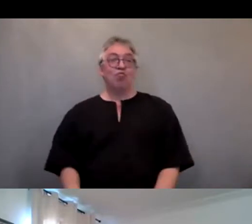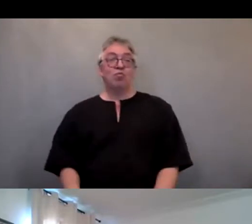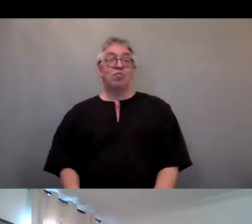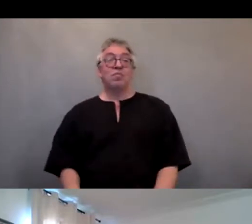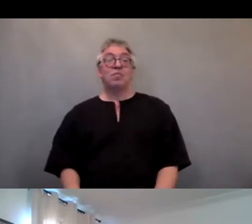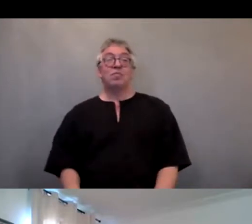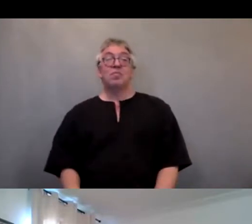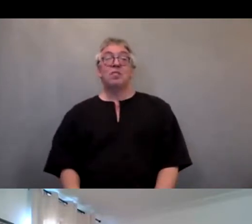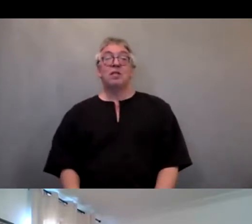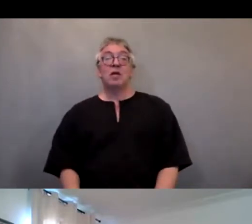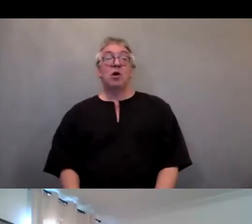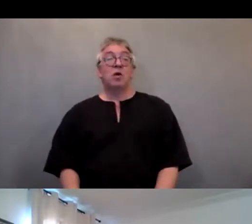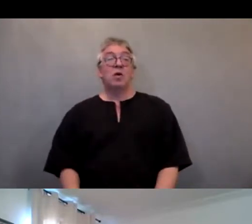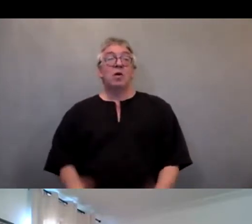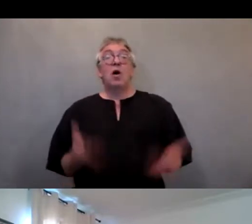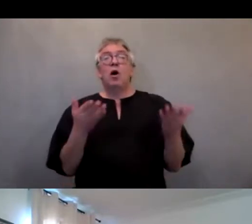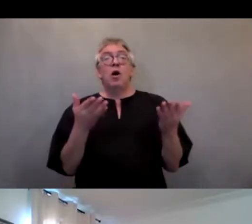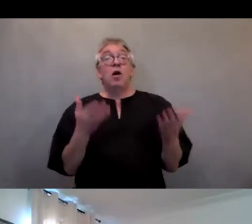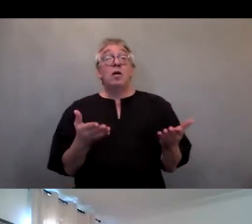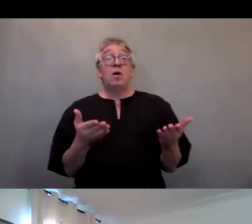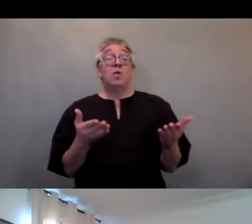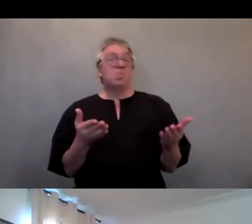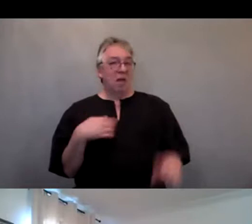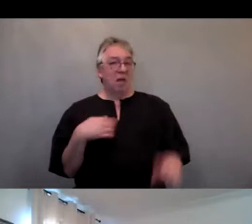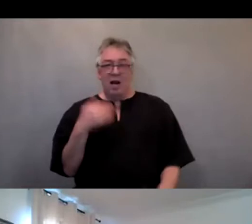I considered at one point, but it was a time issue. Now